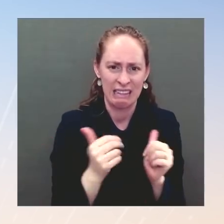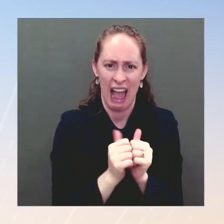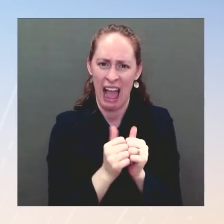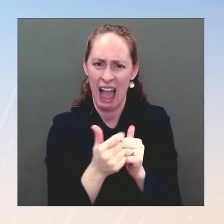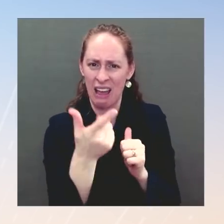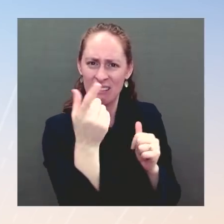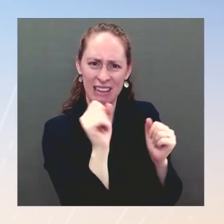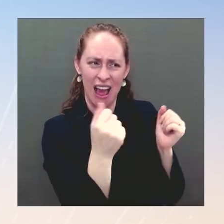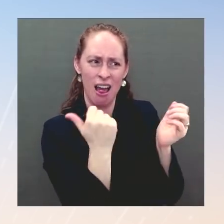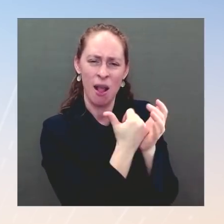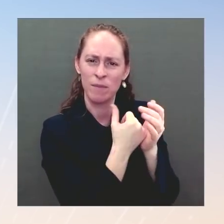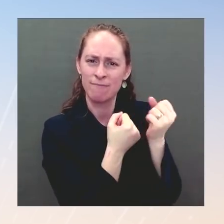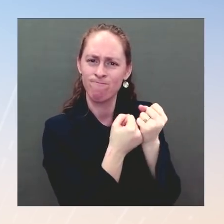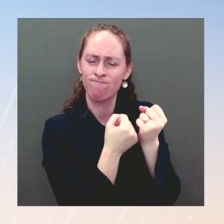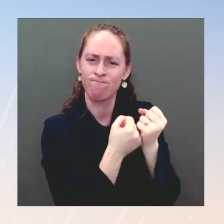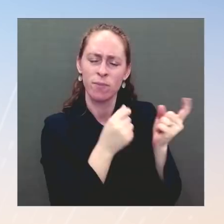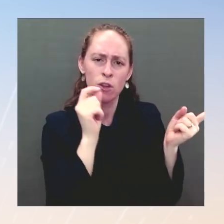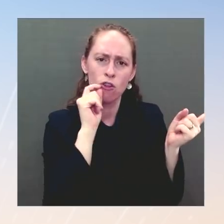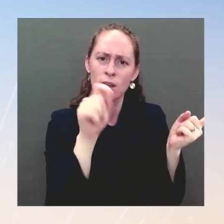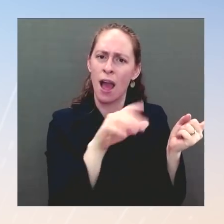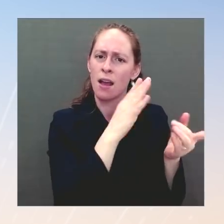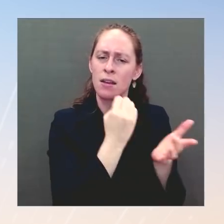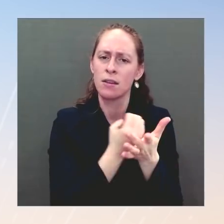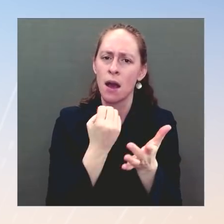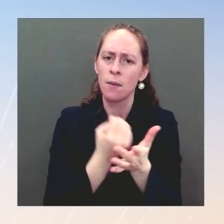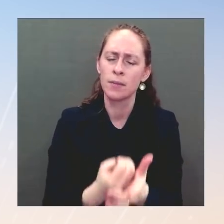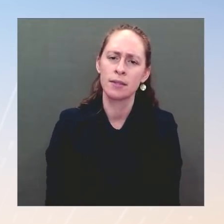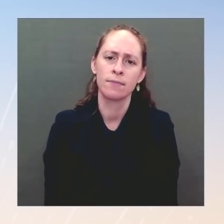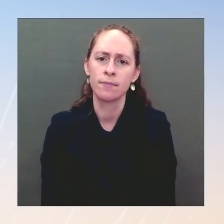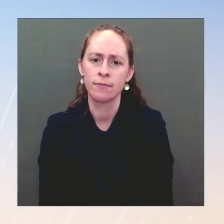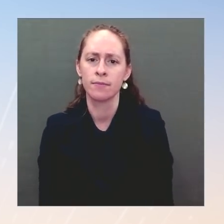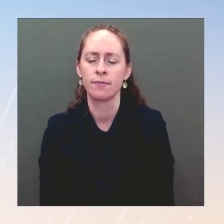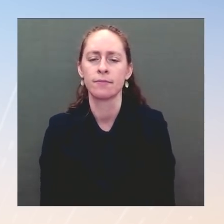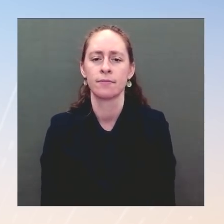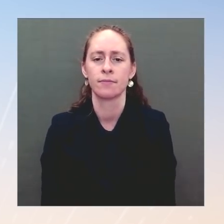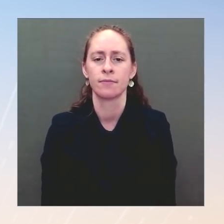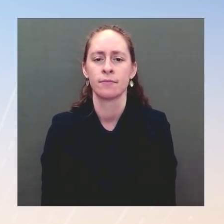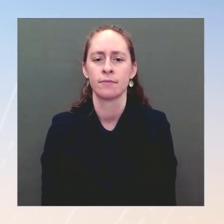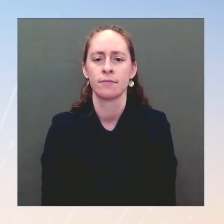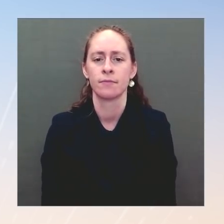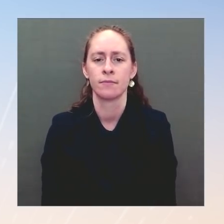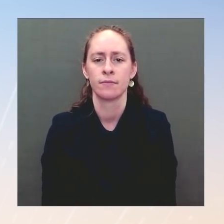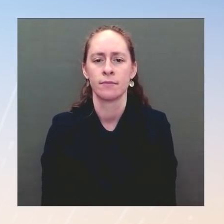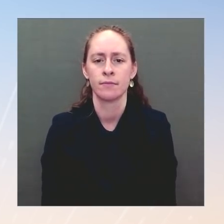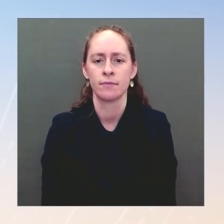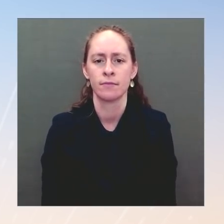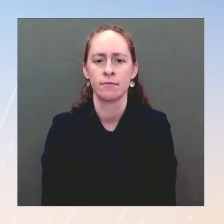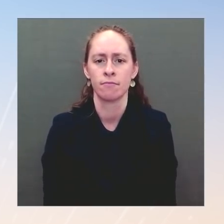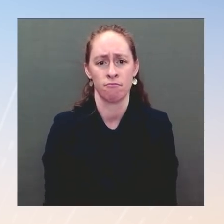an extensive amount of financial assistance, including recently announcing $1 billion in sovereign --